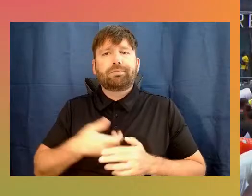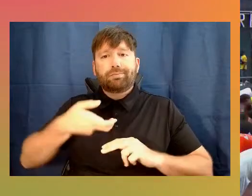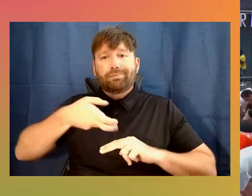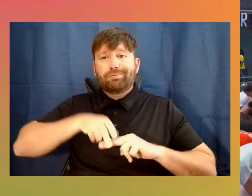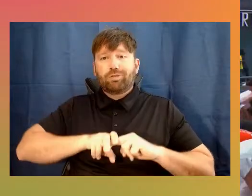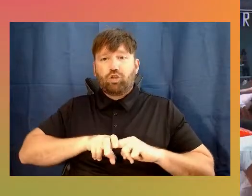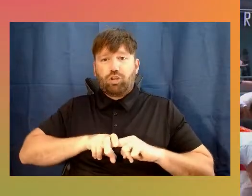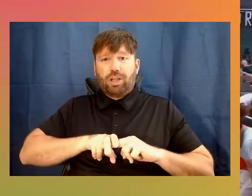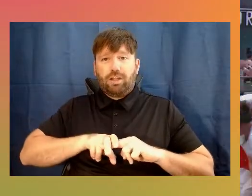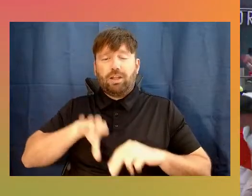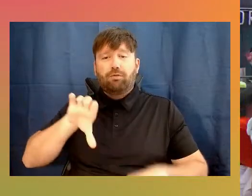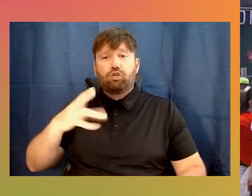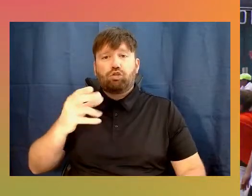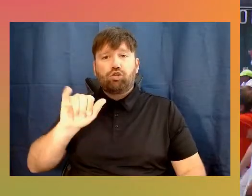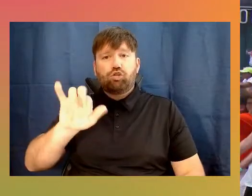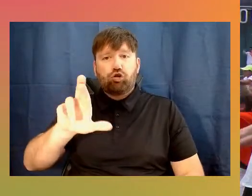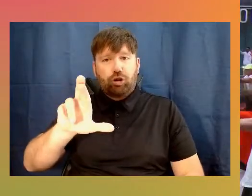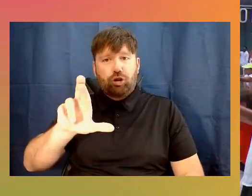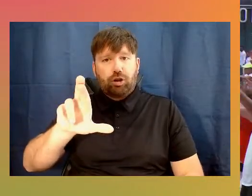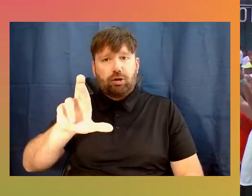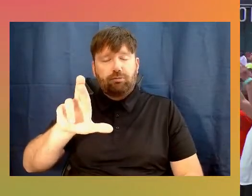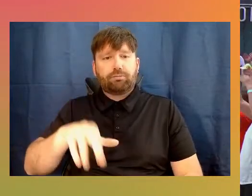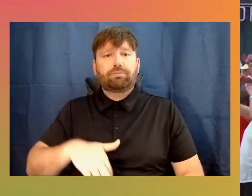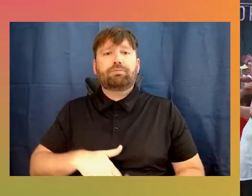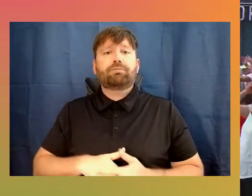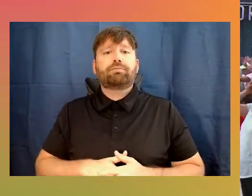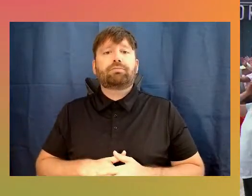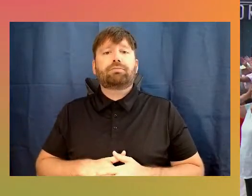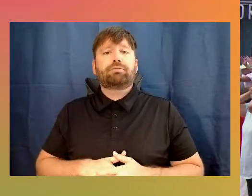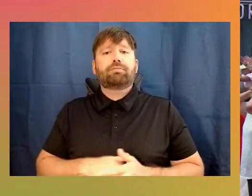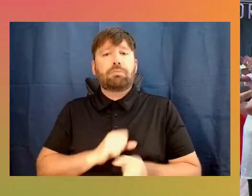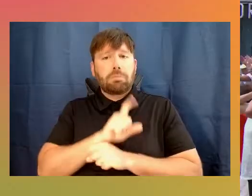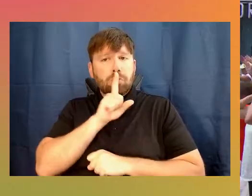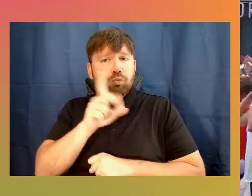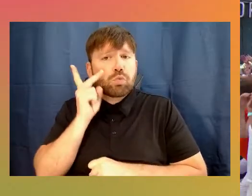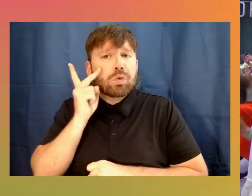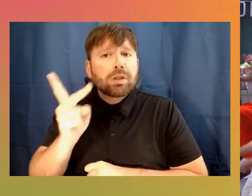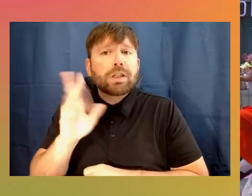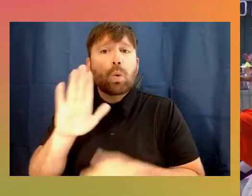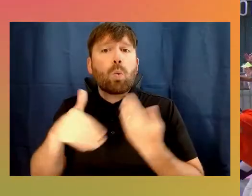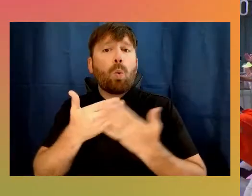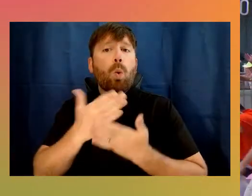EITHER WAY, HIPS SIT LOW, ARMS REACH HIGH, CHAIR POSE.